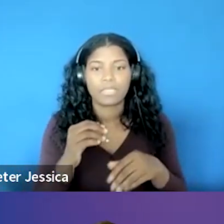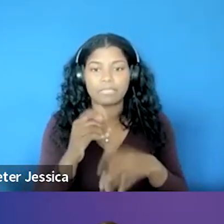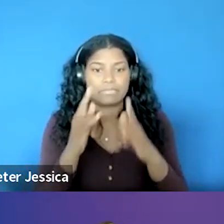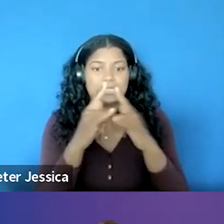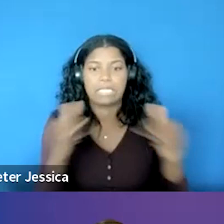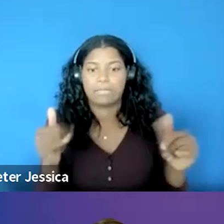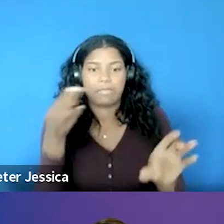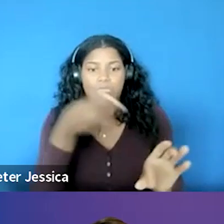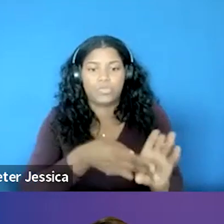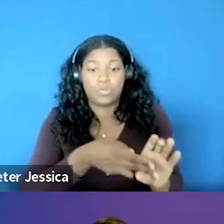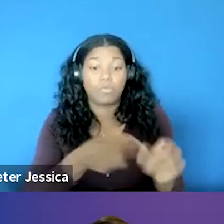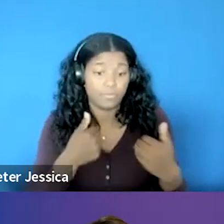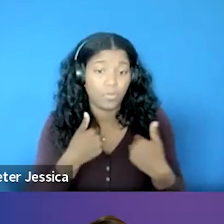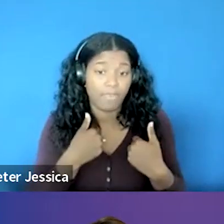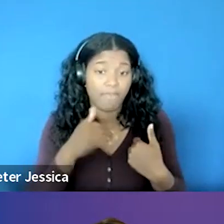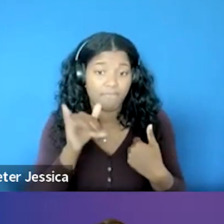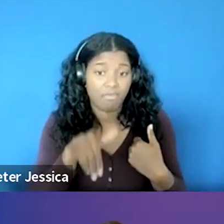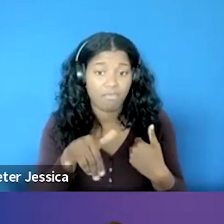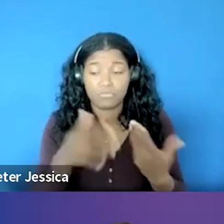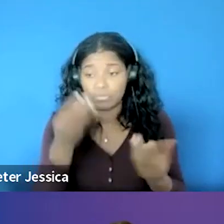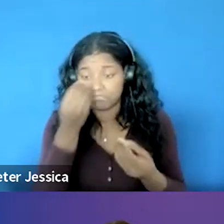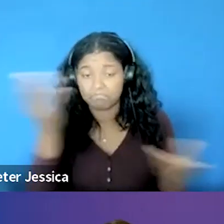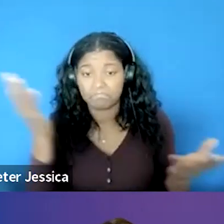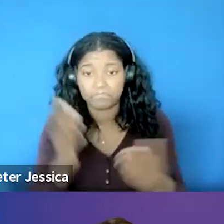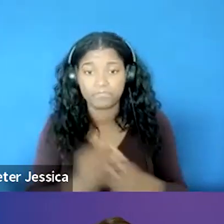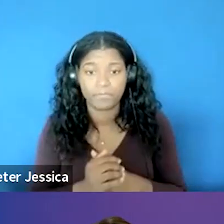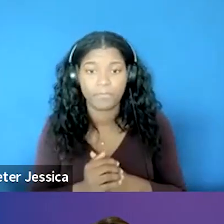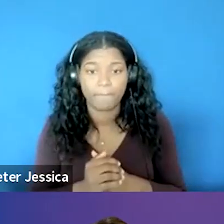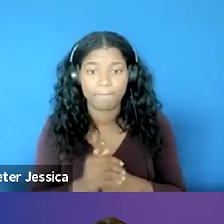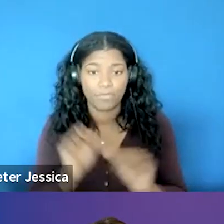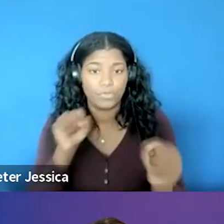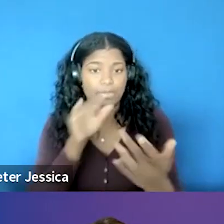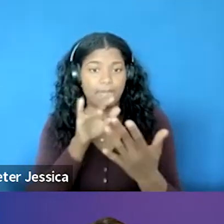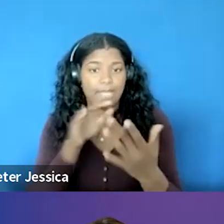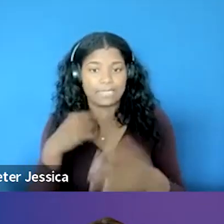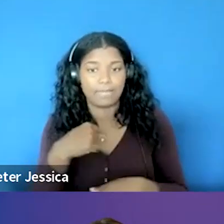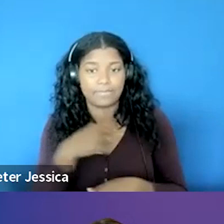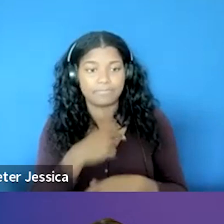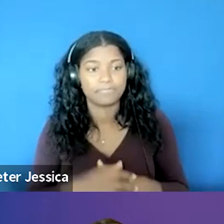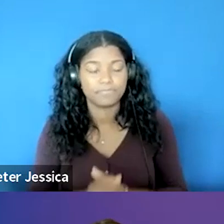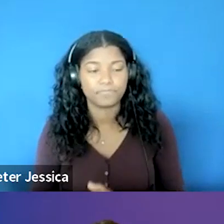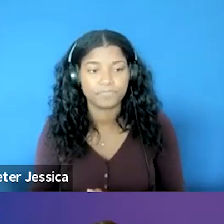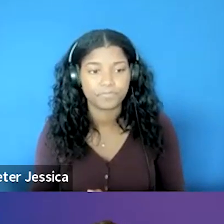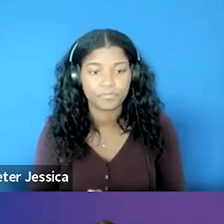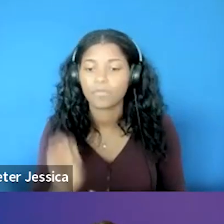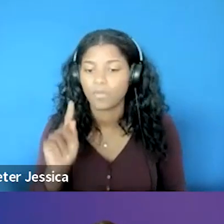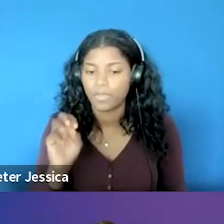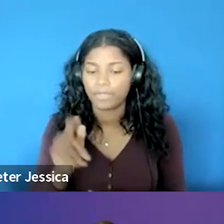We do those kinds of things as well. So, you can reach out to us about that. Samantha Hunter: Okay, we have a couple more questions.